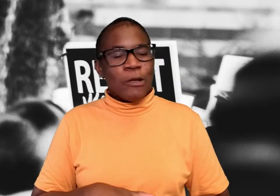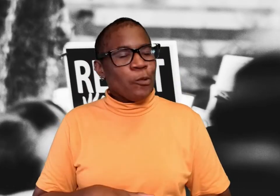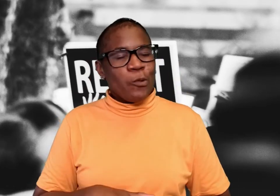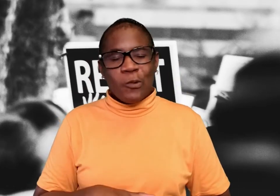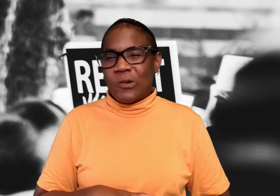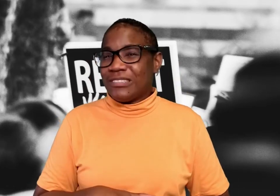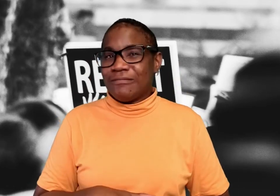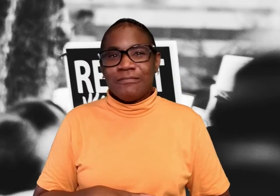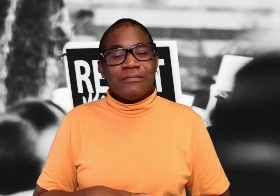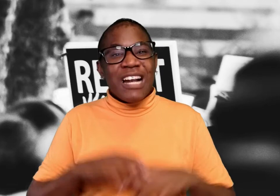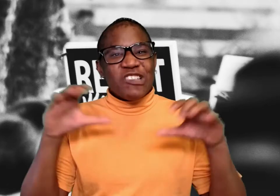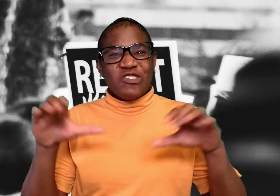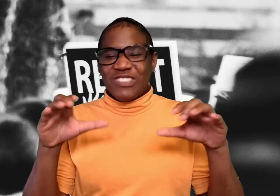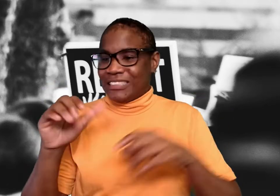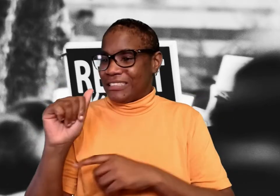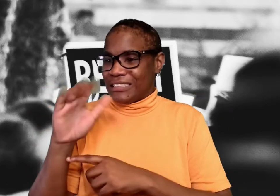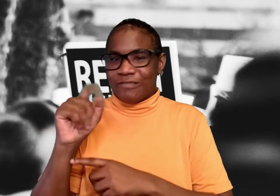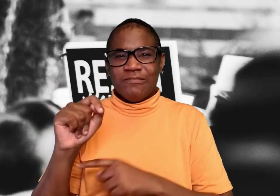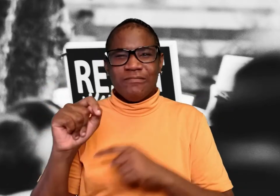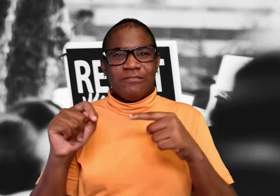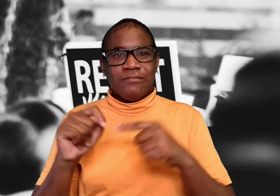Action must also be taken.